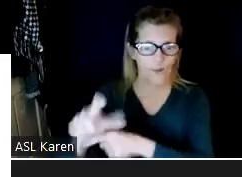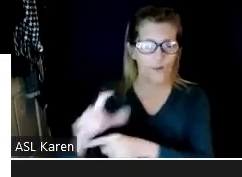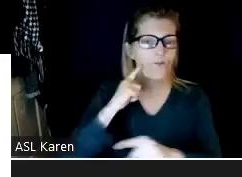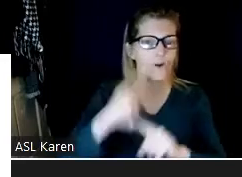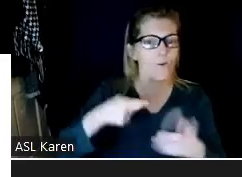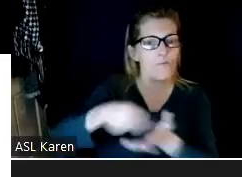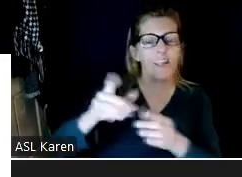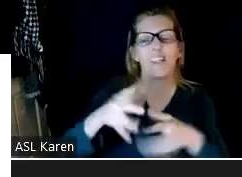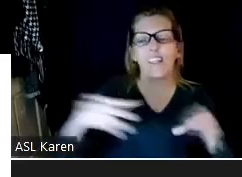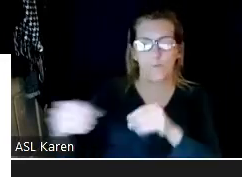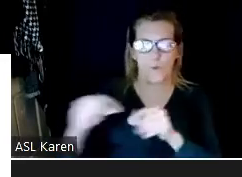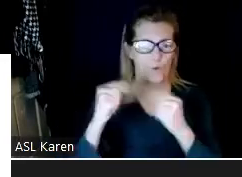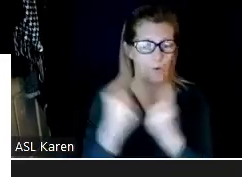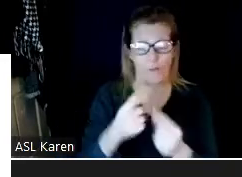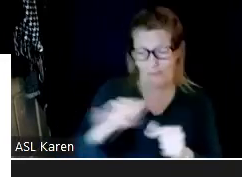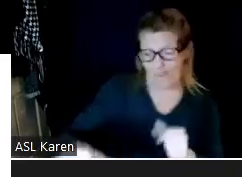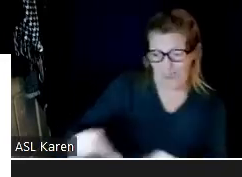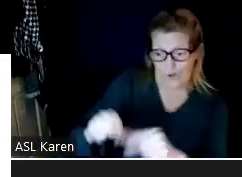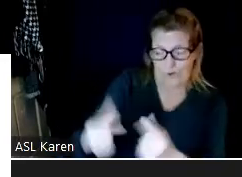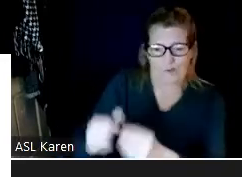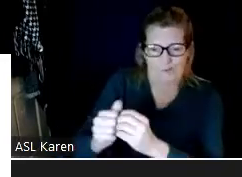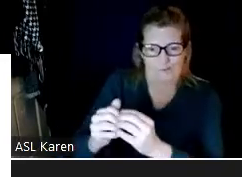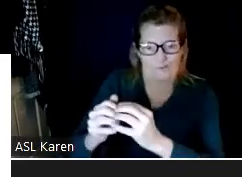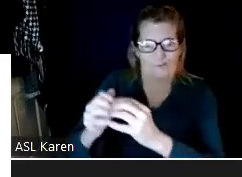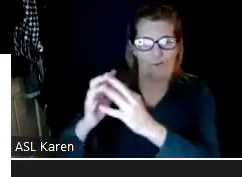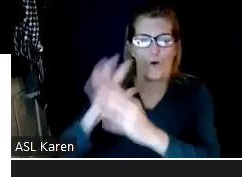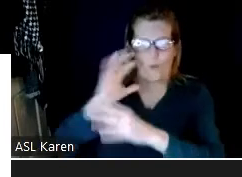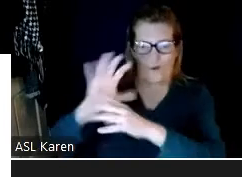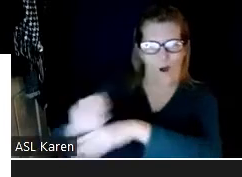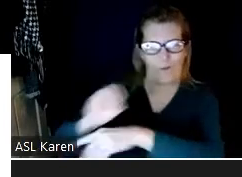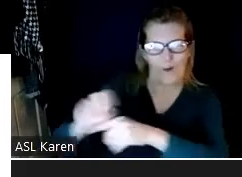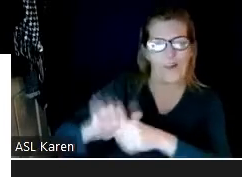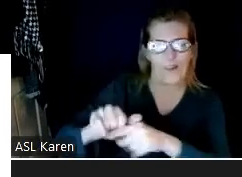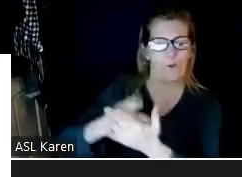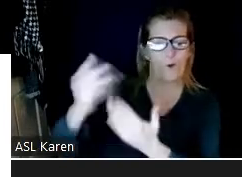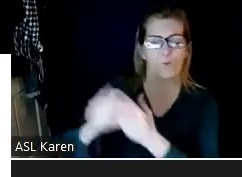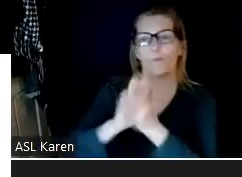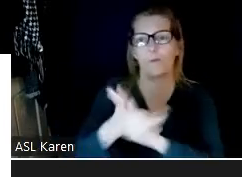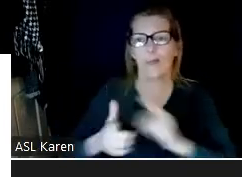the group that primarily building and will be operating the program once it's live.